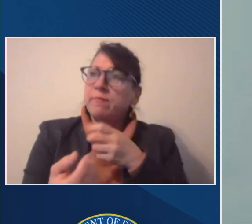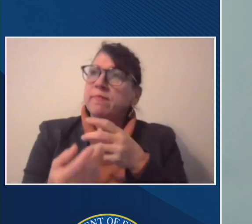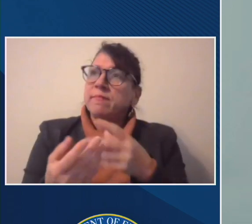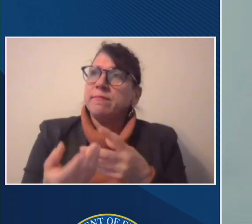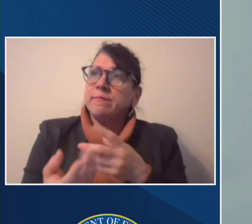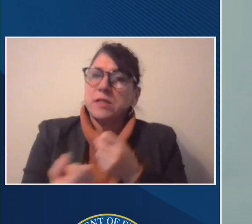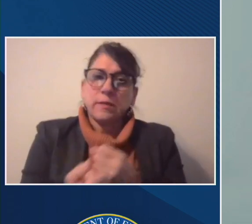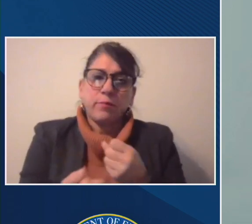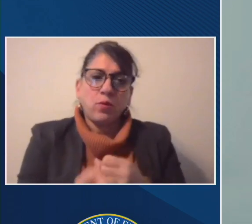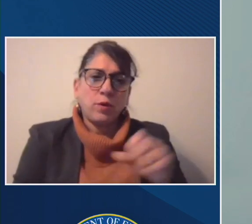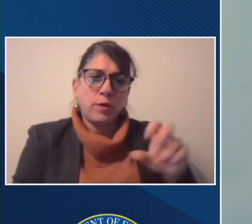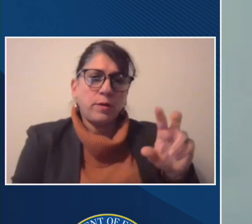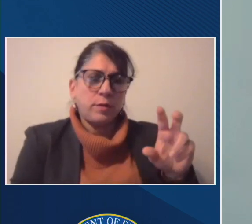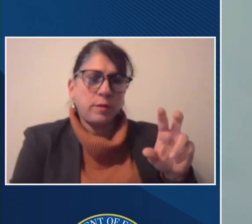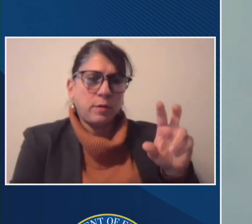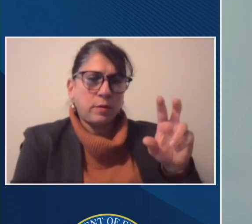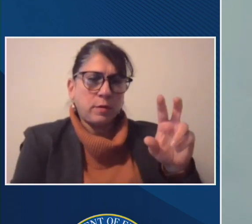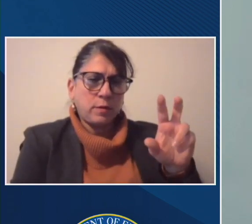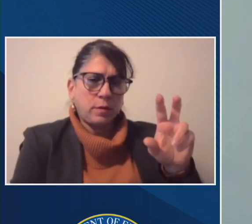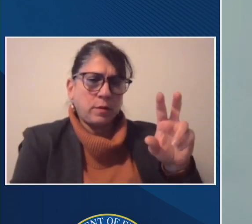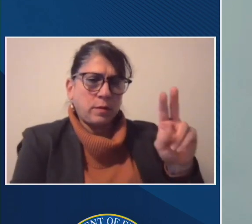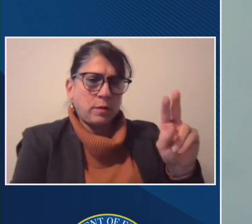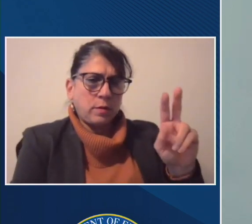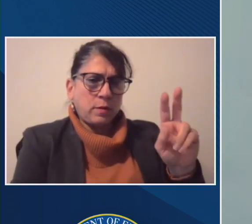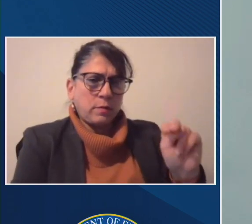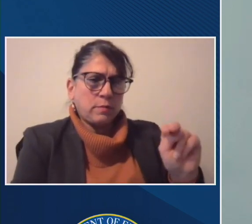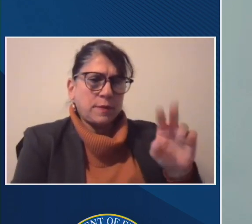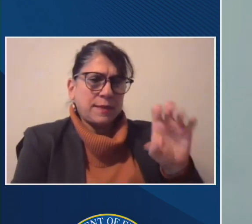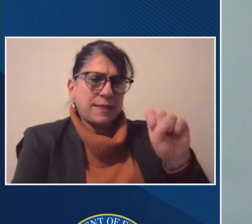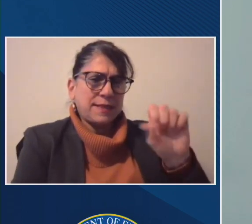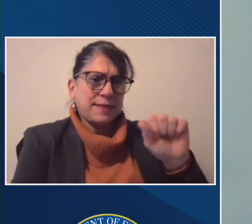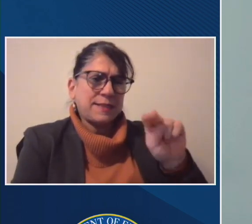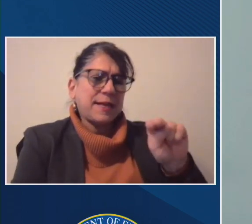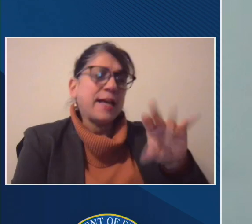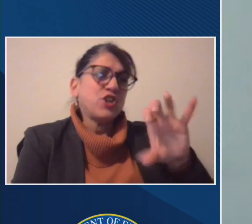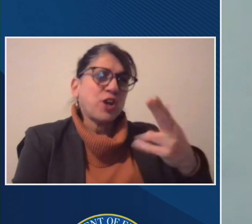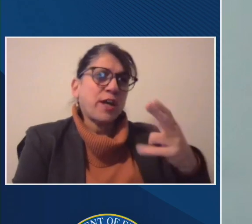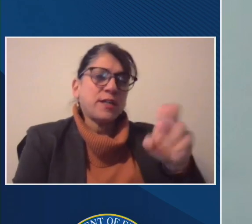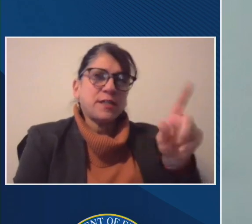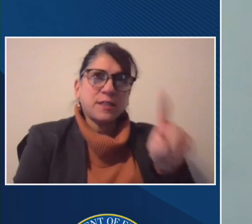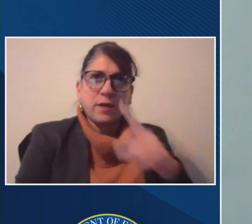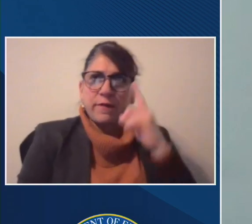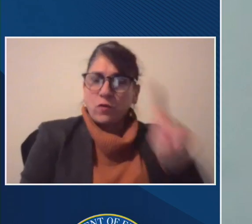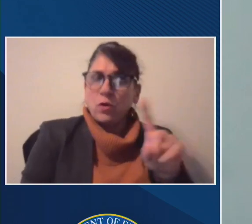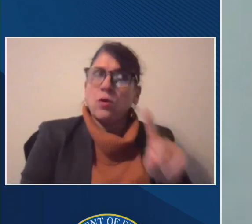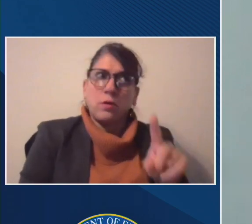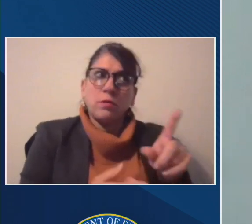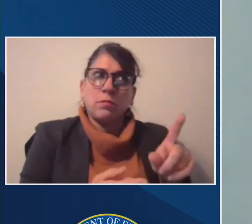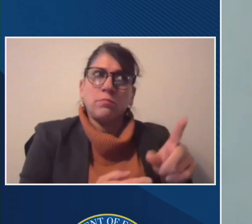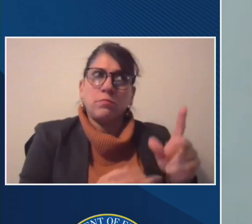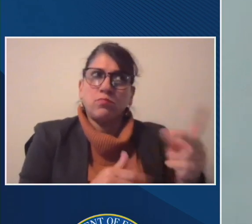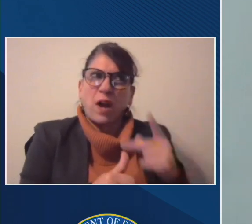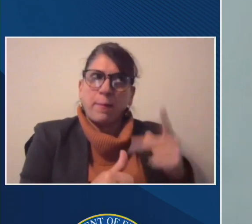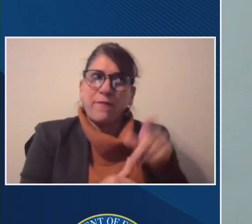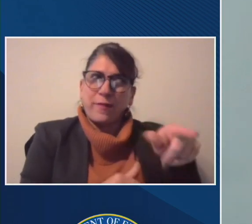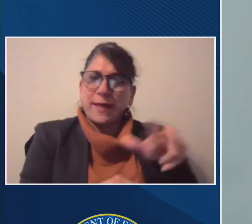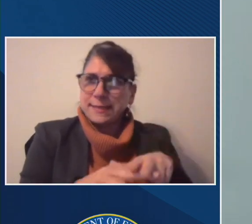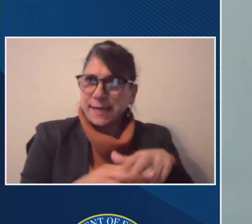primary for that seat. I just wanted to add a little information about the nominated for the alternate seat